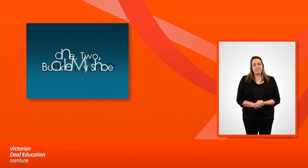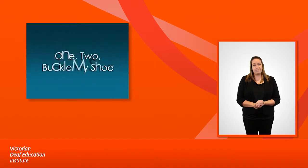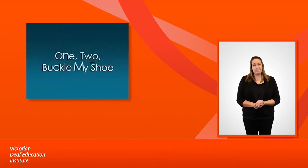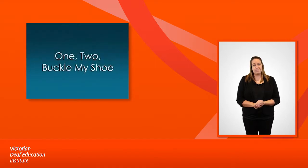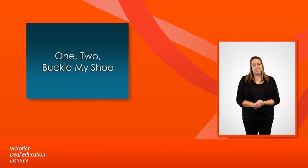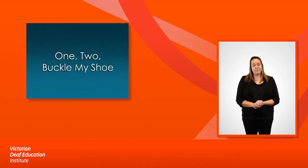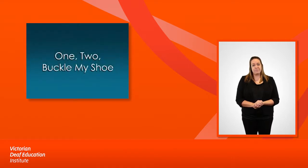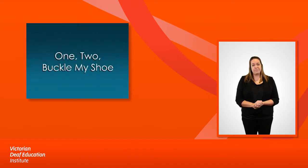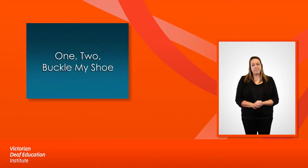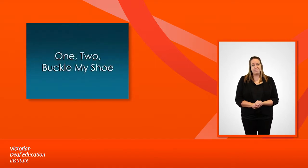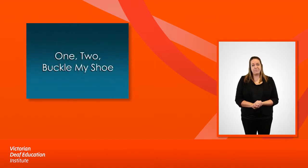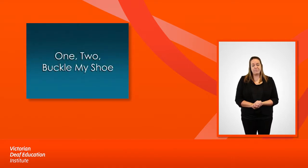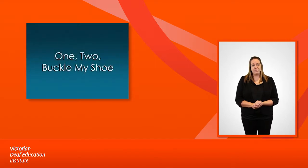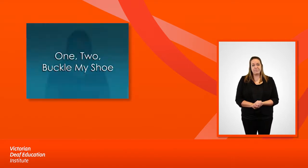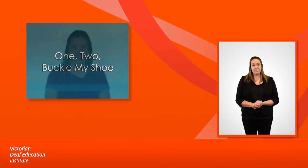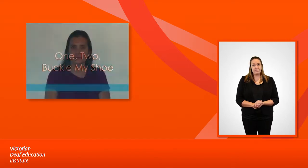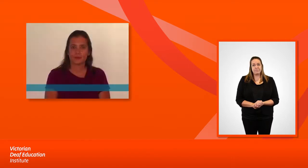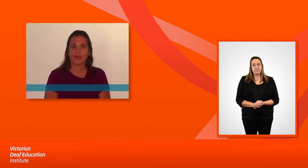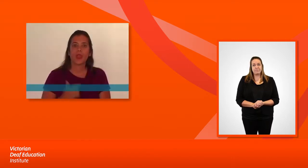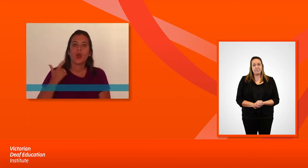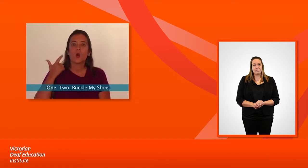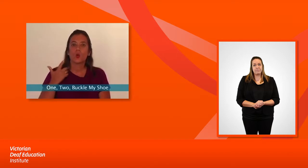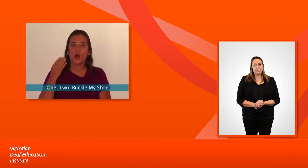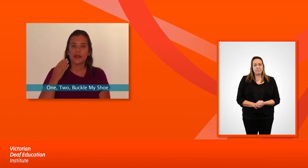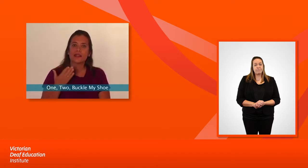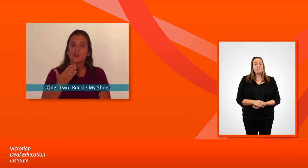"One, two, buckle my shoe".